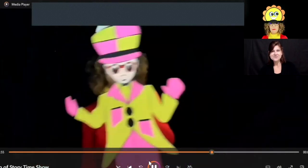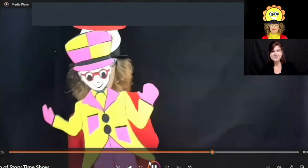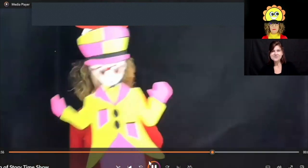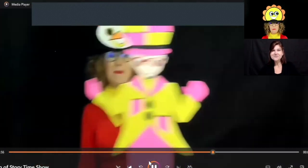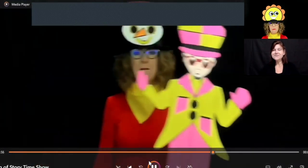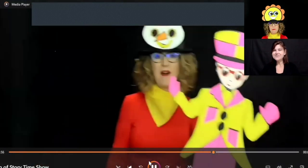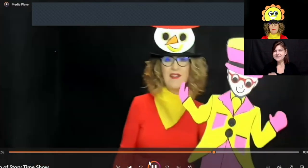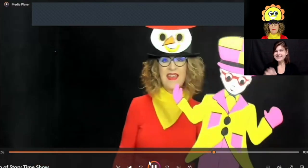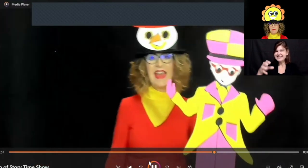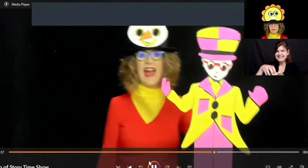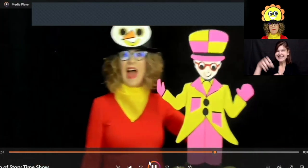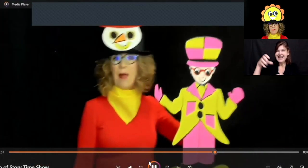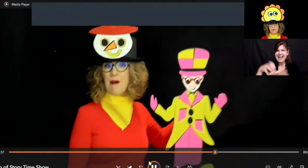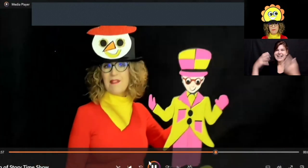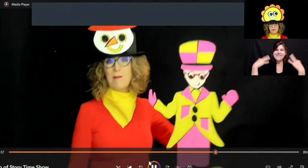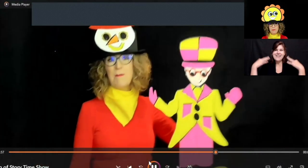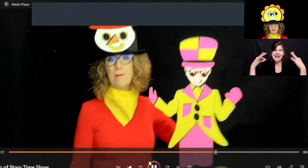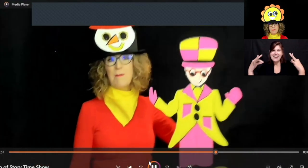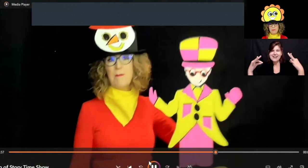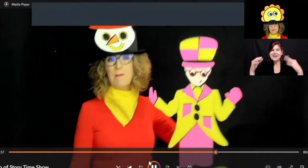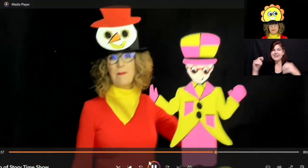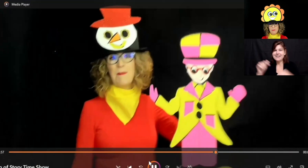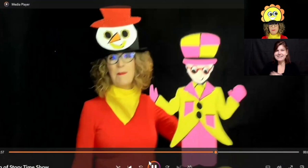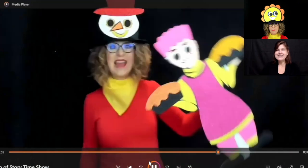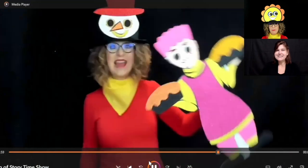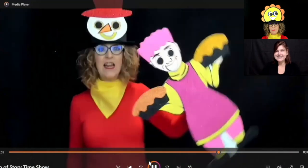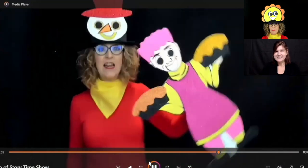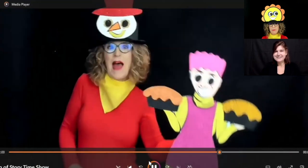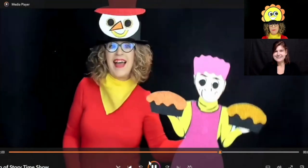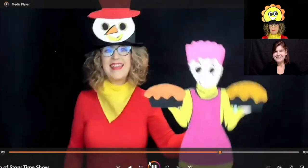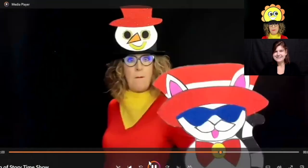And Marzipan Marty, and Marzipan Marty loves pies.